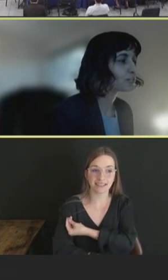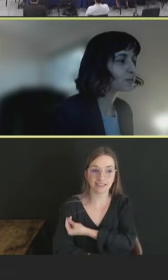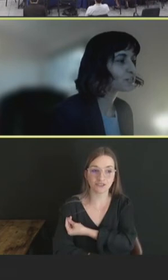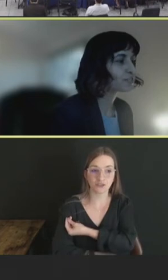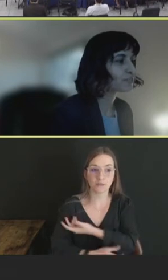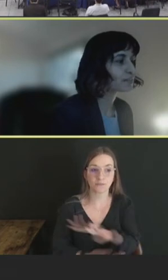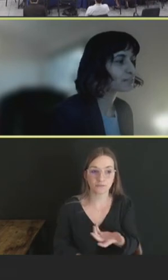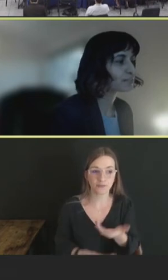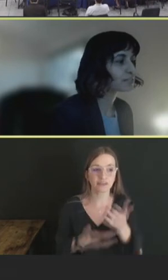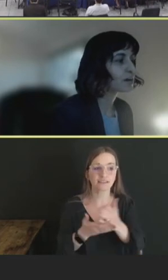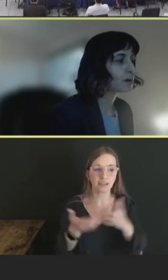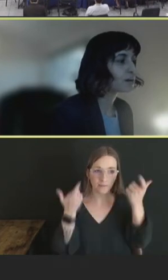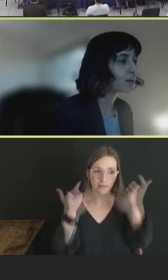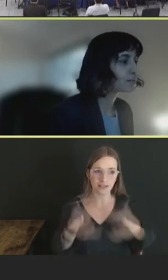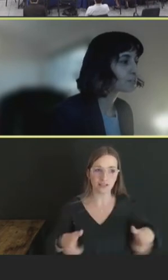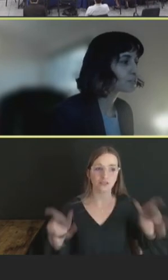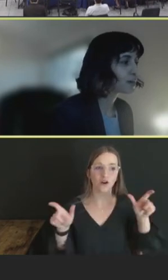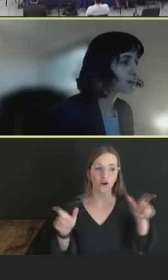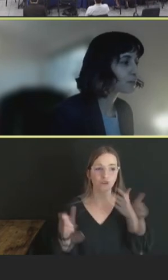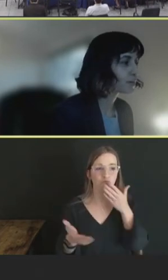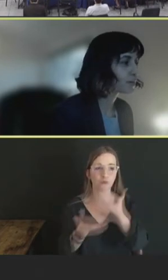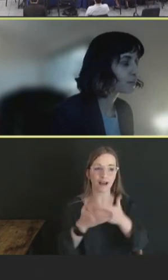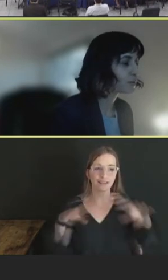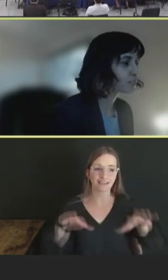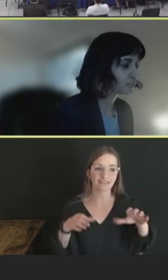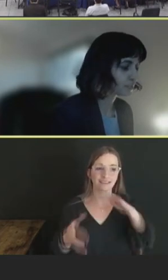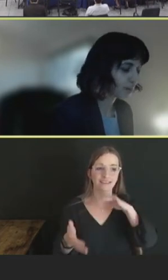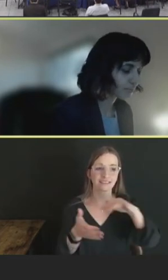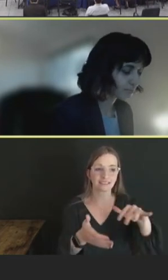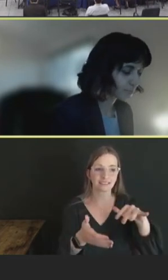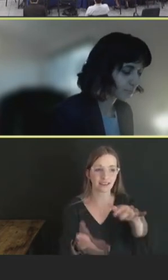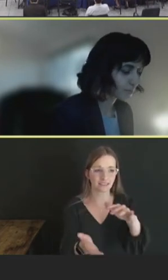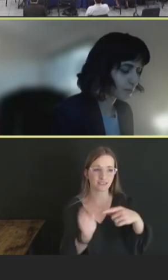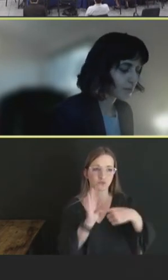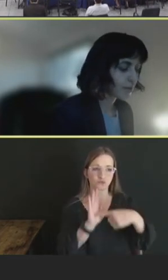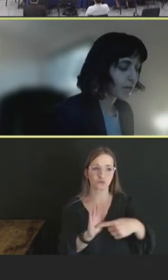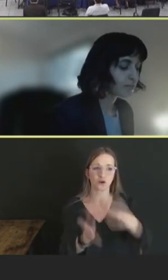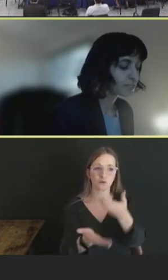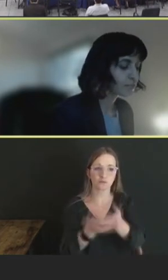administration of vaccines are not associated with an increased risk of autism. And these